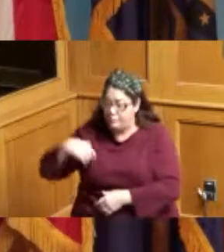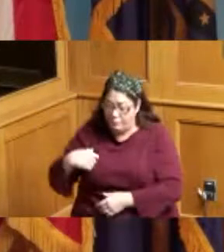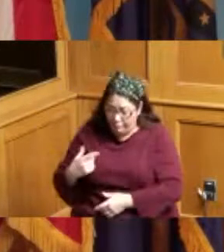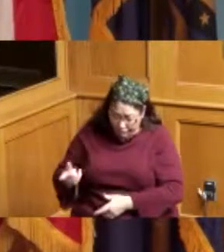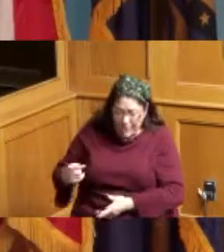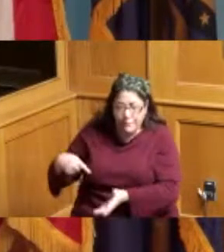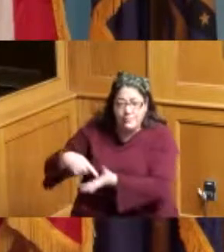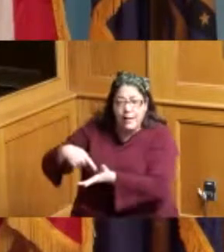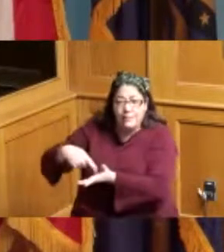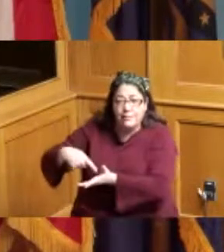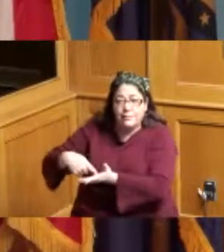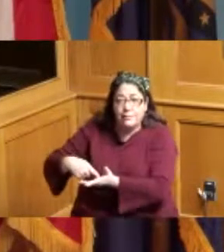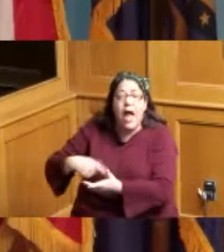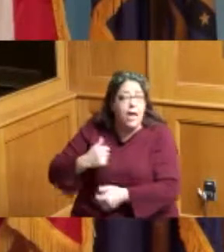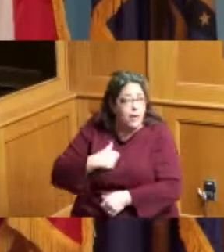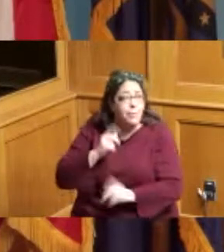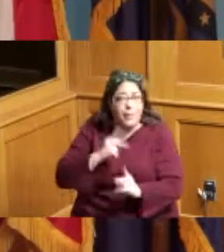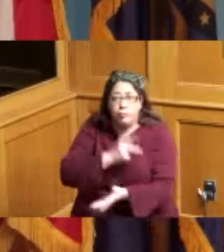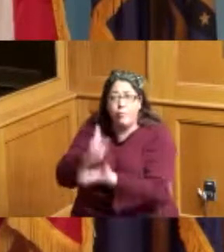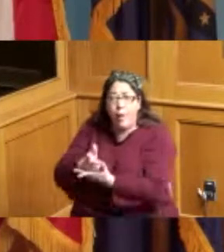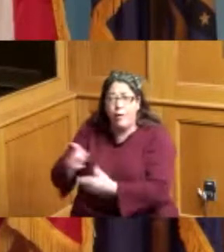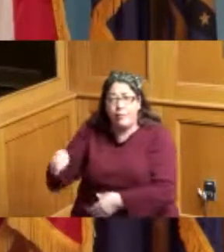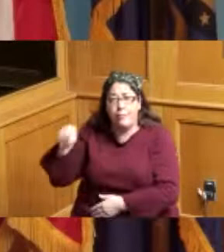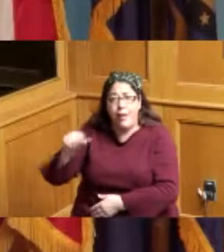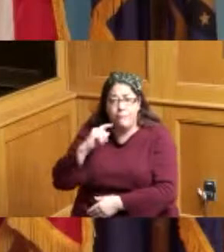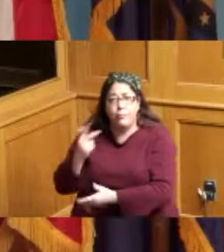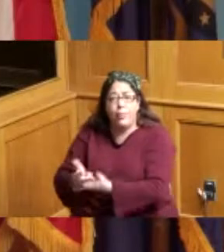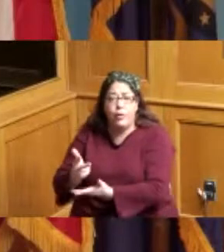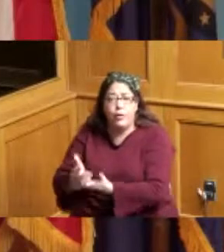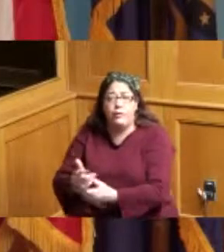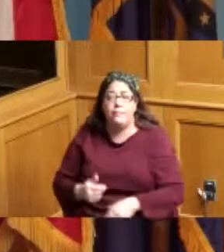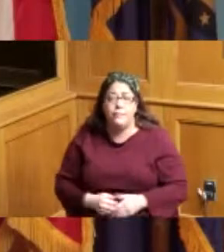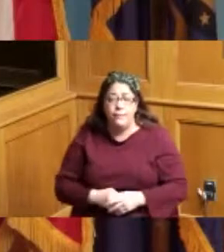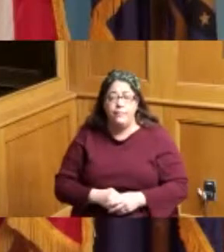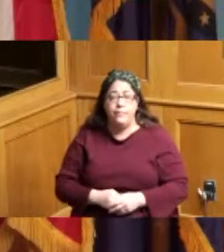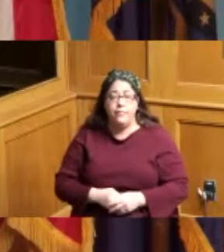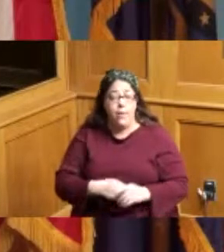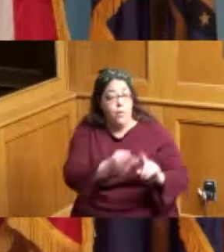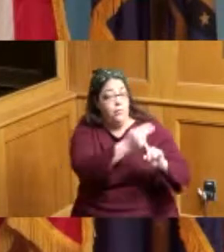I need somebody parking in them we've got hotels that we're talking about building I got to bring